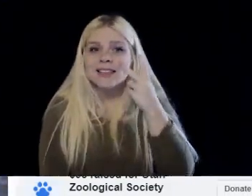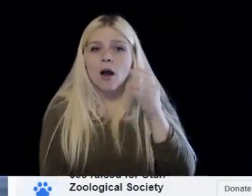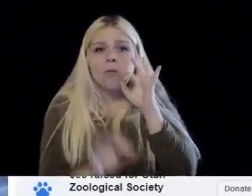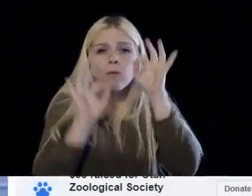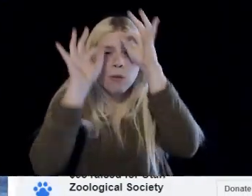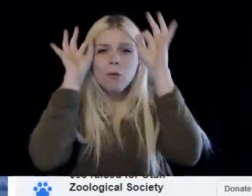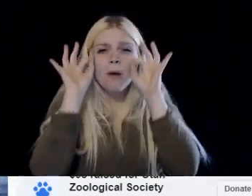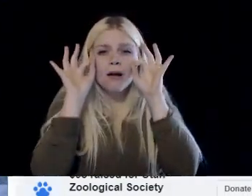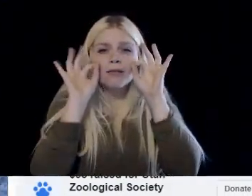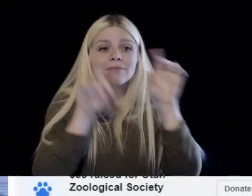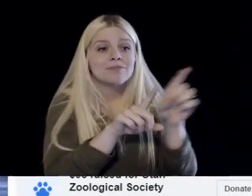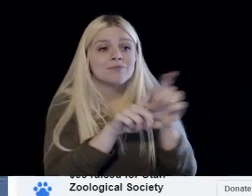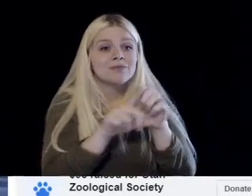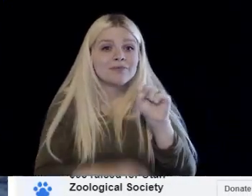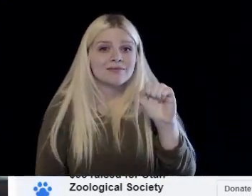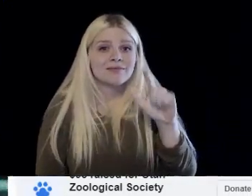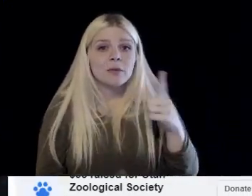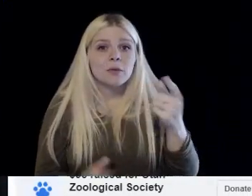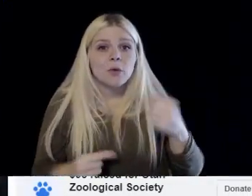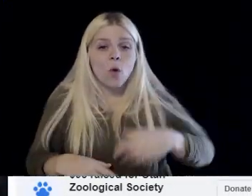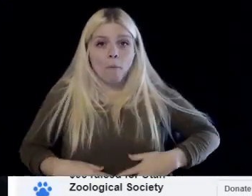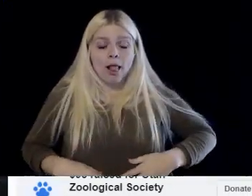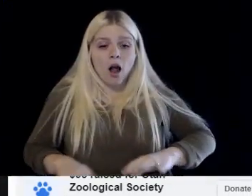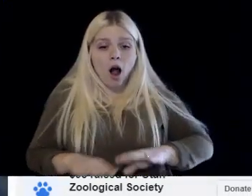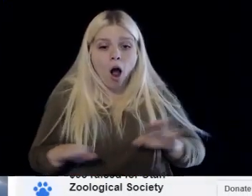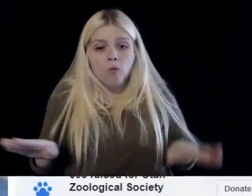of flop around on their bellies, when they're out on lands. Where sea lions